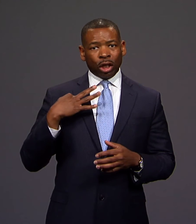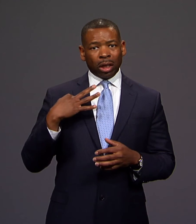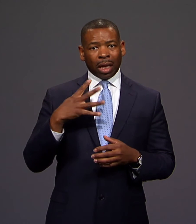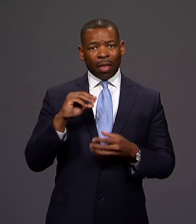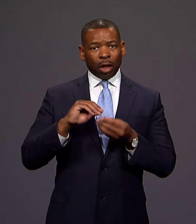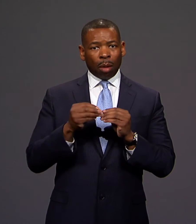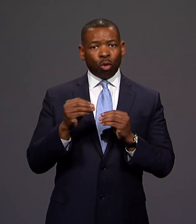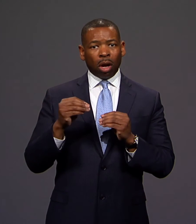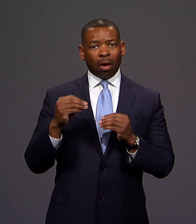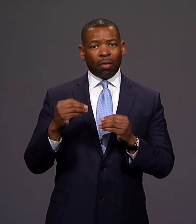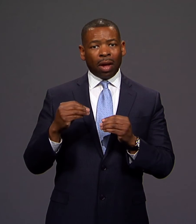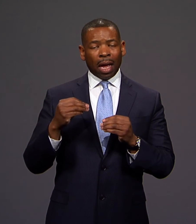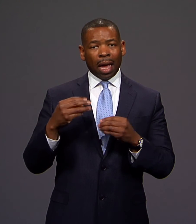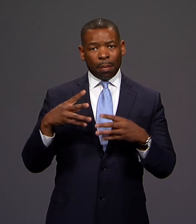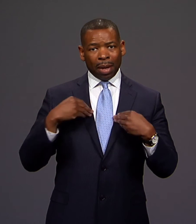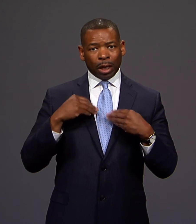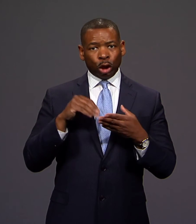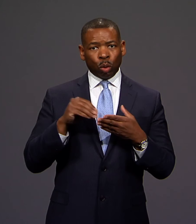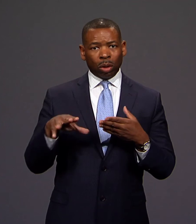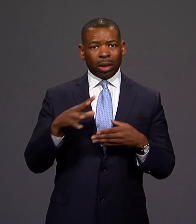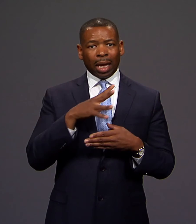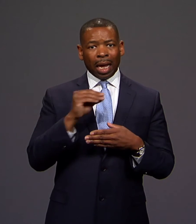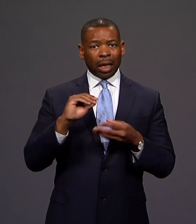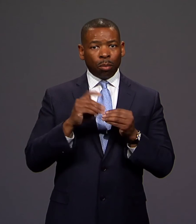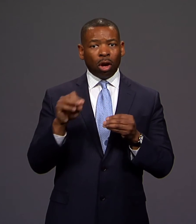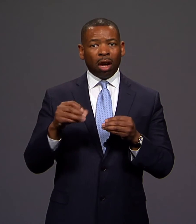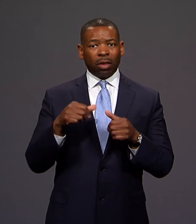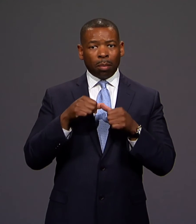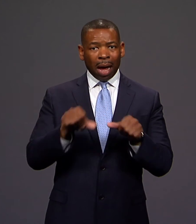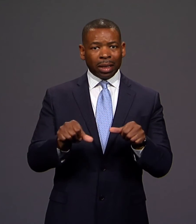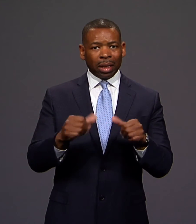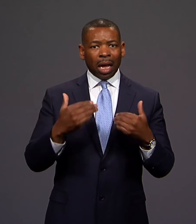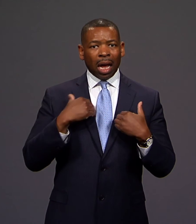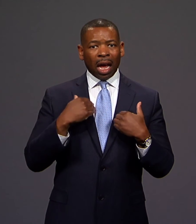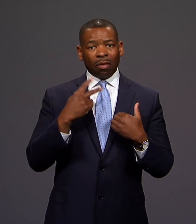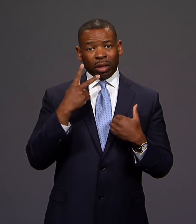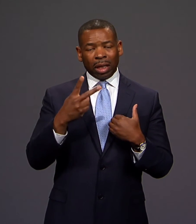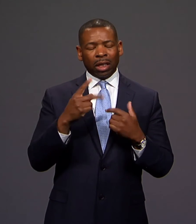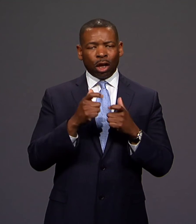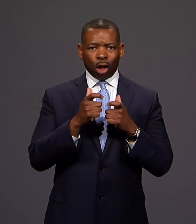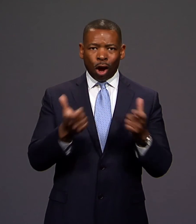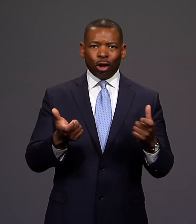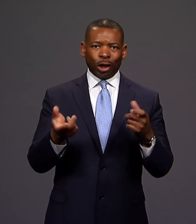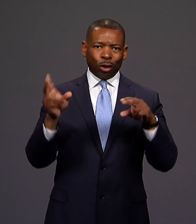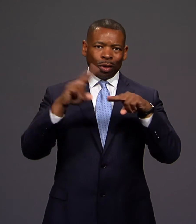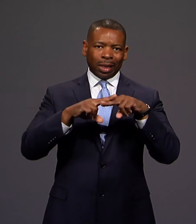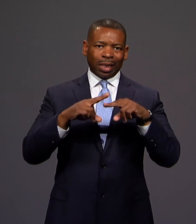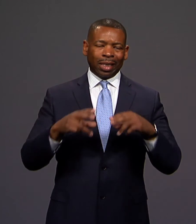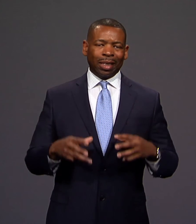Applications, the number of admitted students, and the number of deposits have all seen large increases.